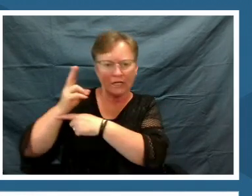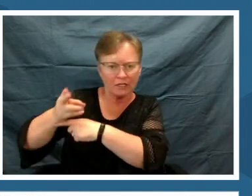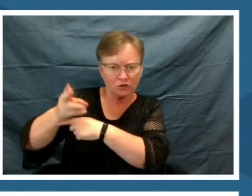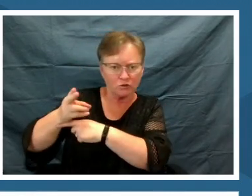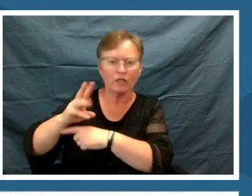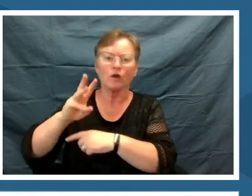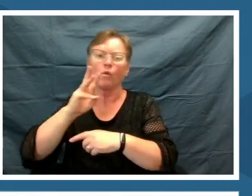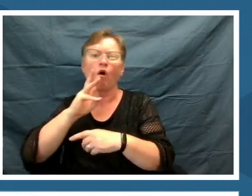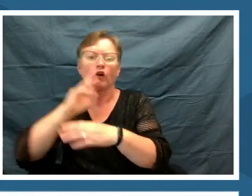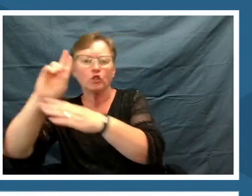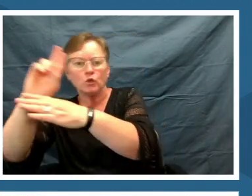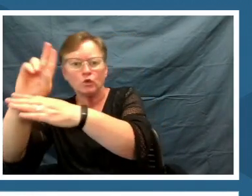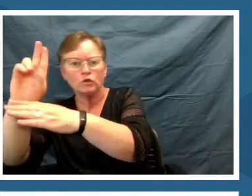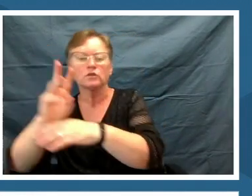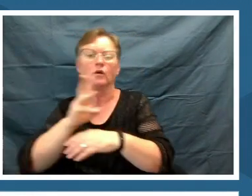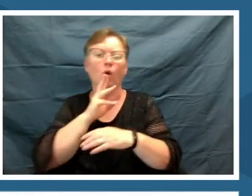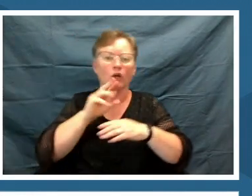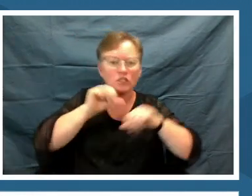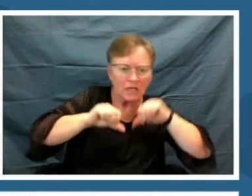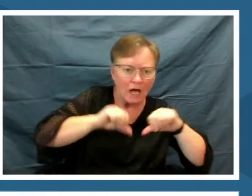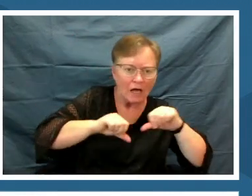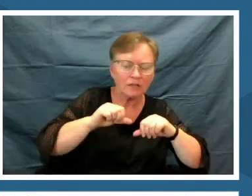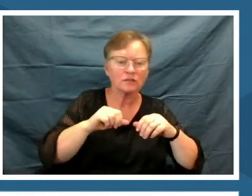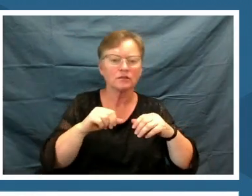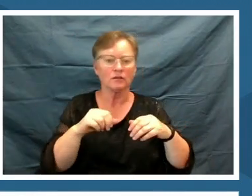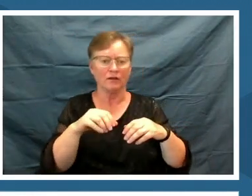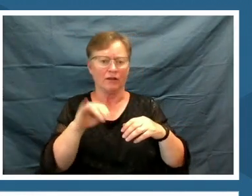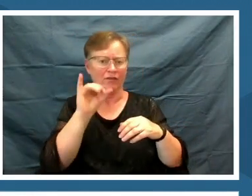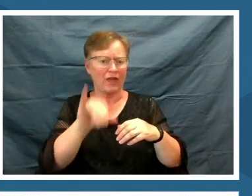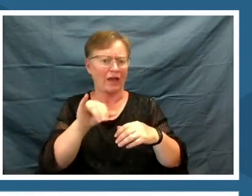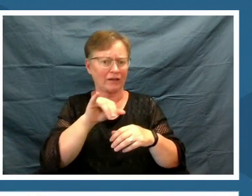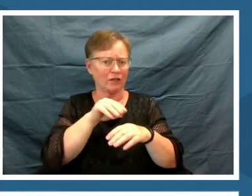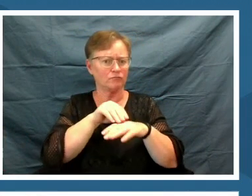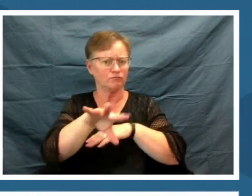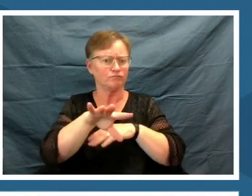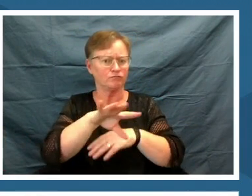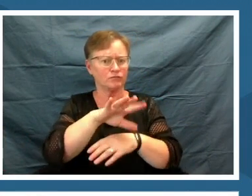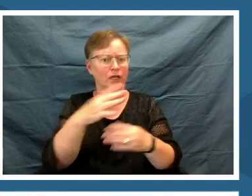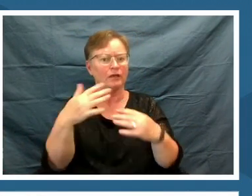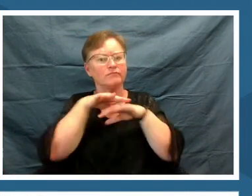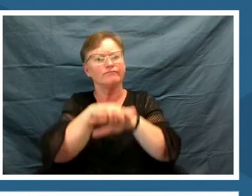interdisciplinary approach where we're still working with